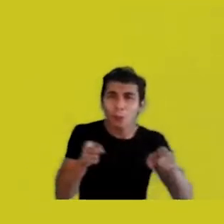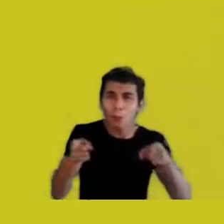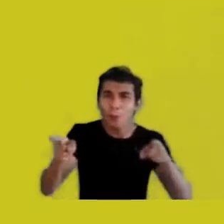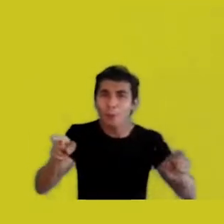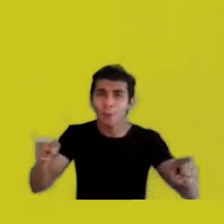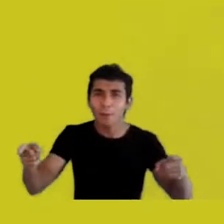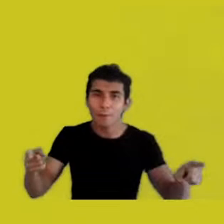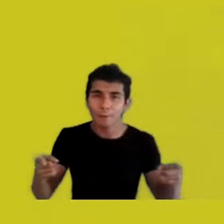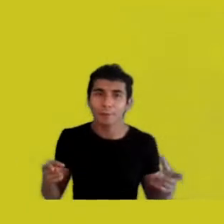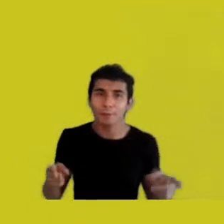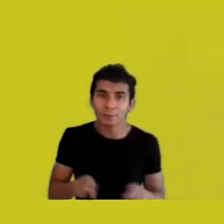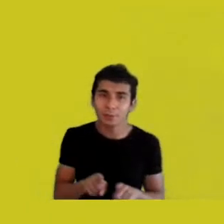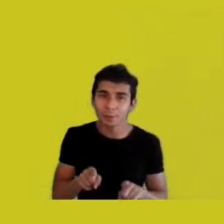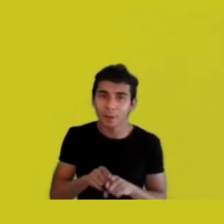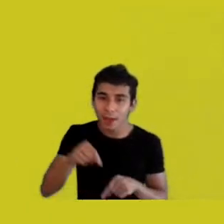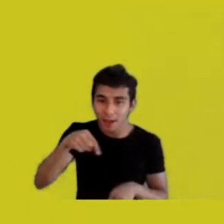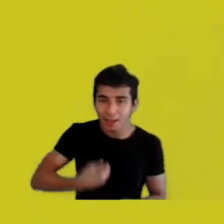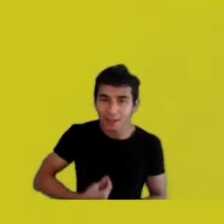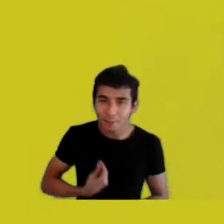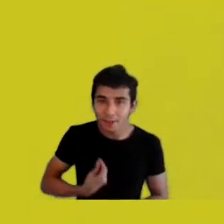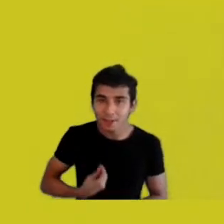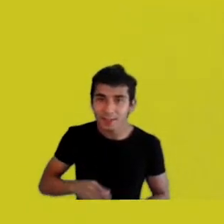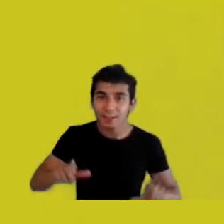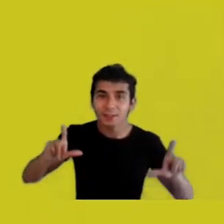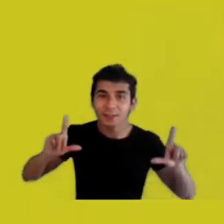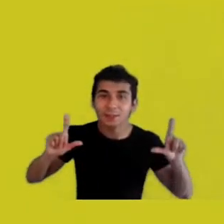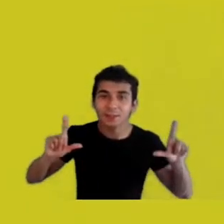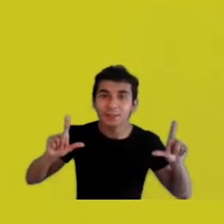and the people participating from other places, I mean,